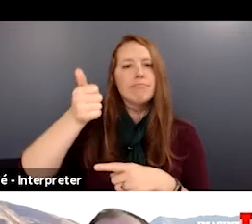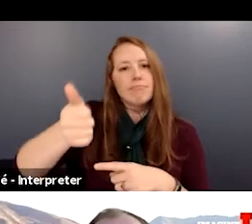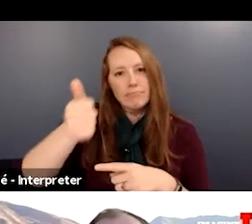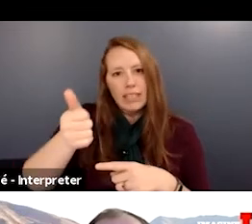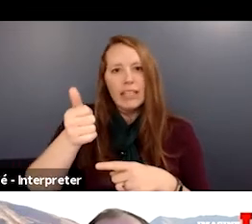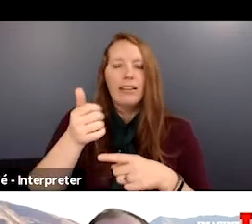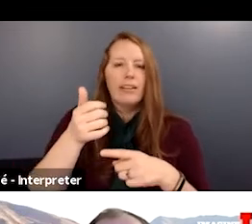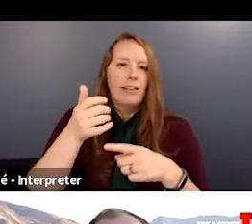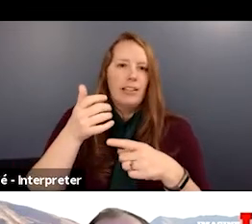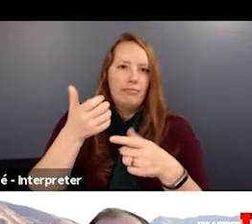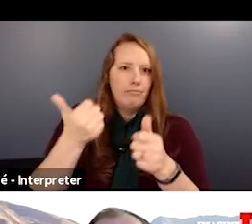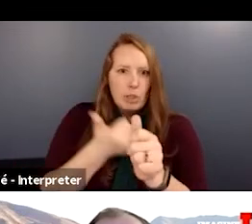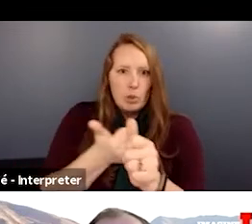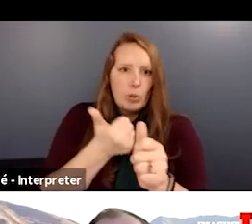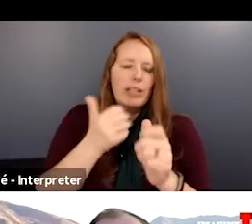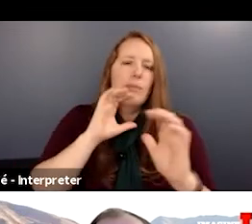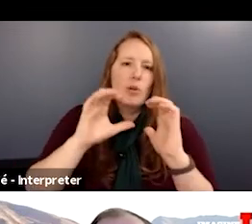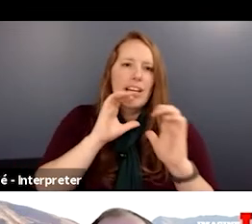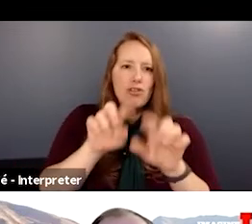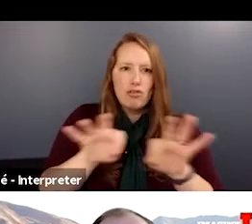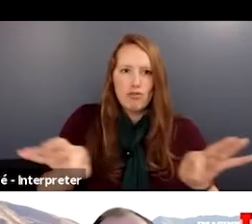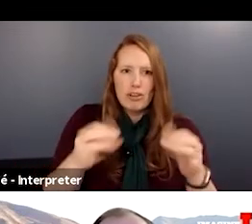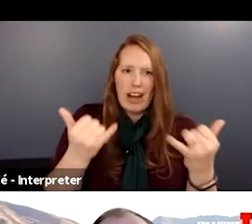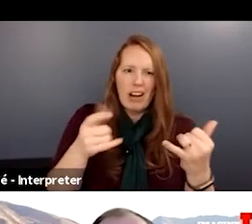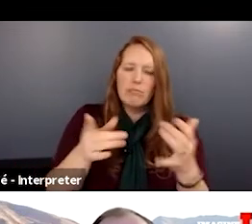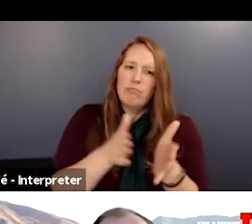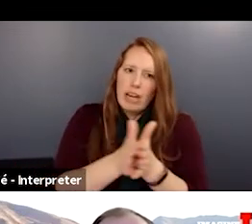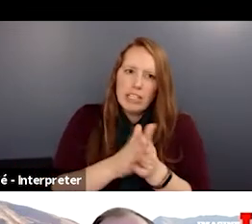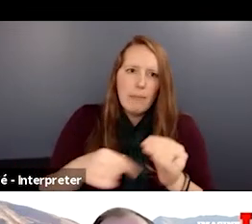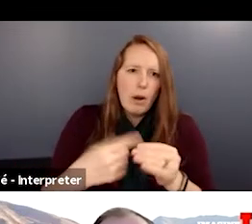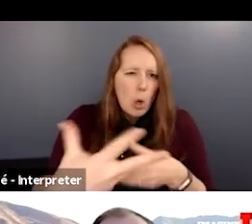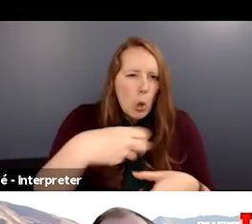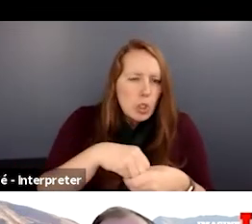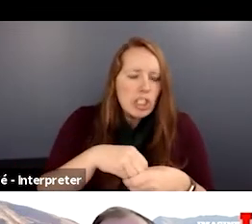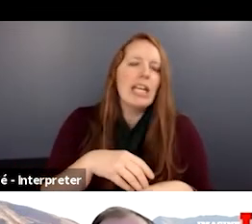inclusion, and sustainable independence. As an individual with multiple disabilities,